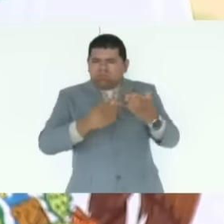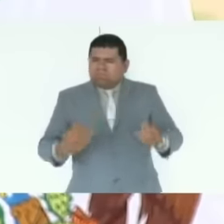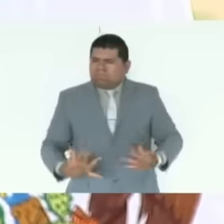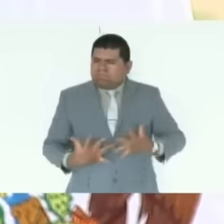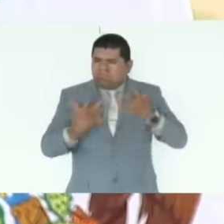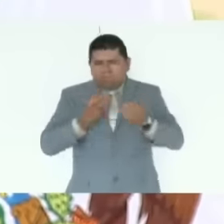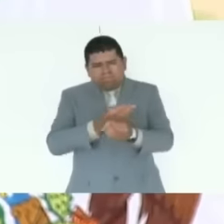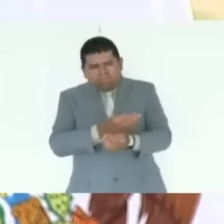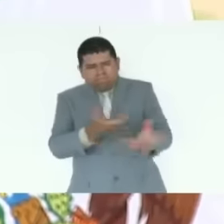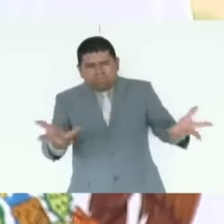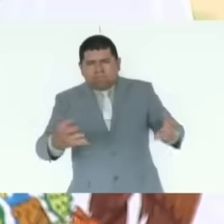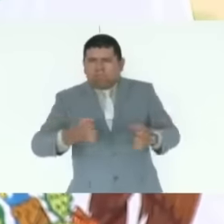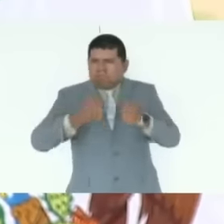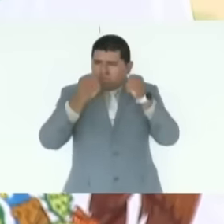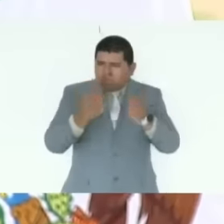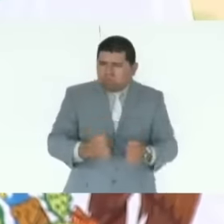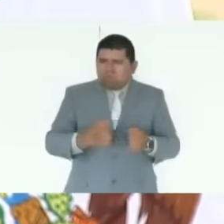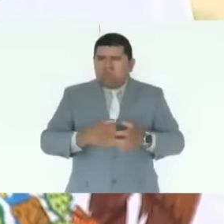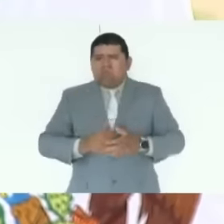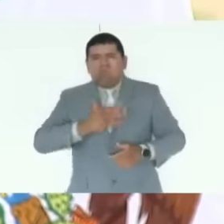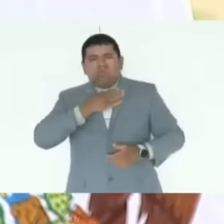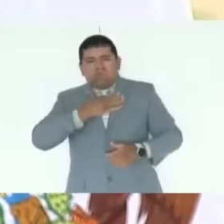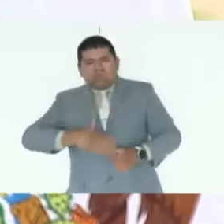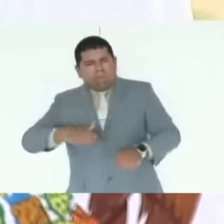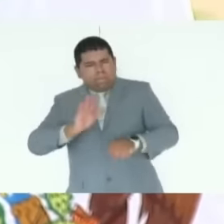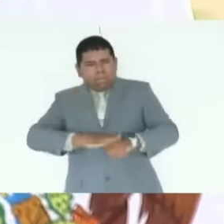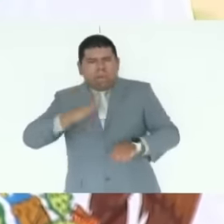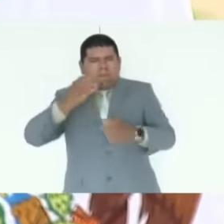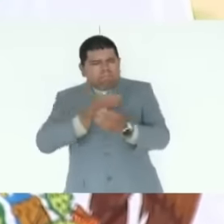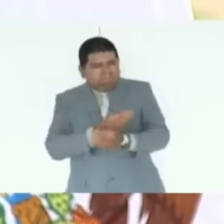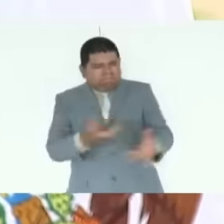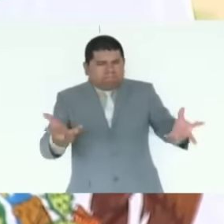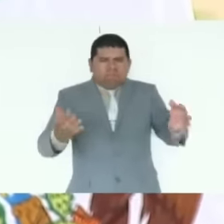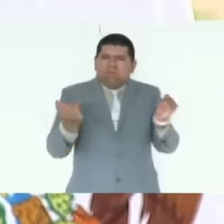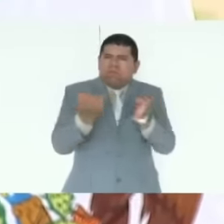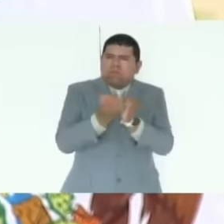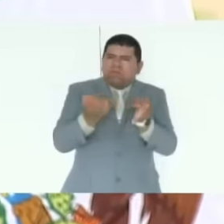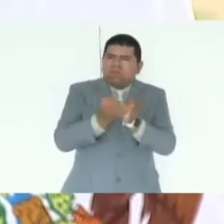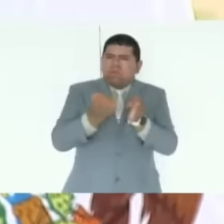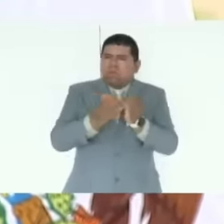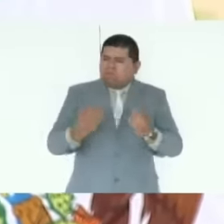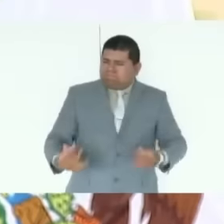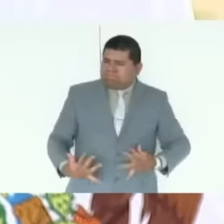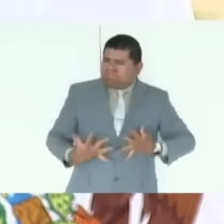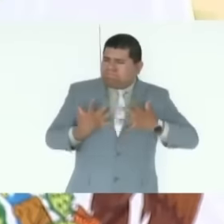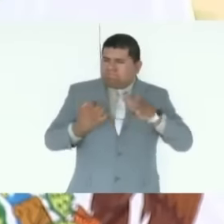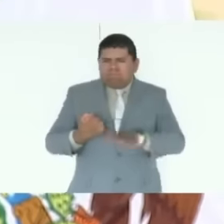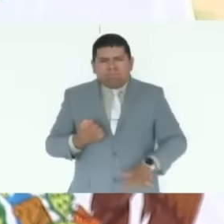that has to do with more justice that has to do with the well-being of the people of Mexico